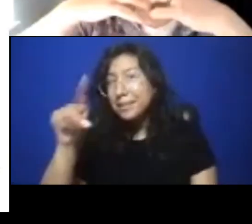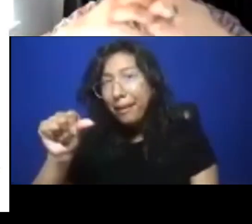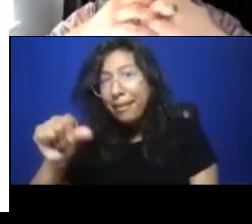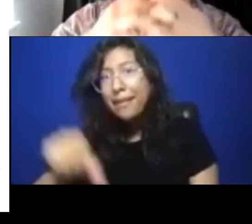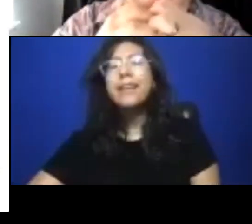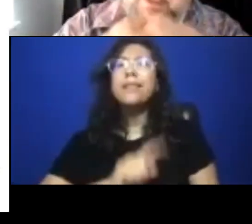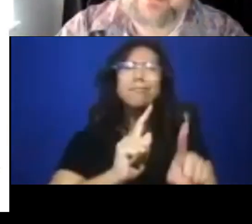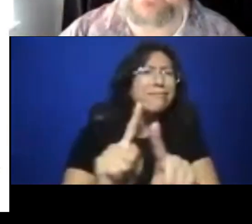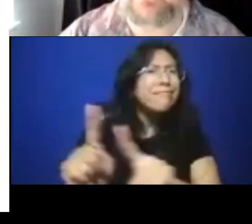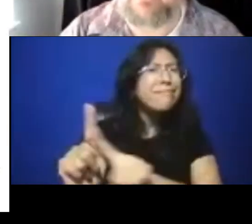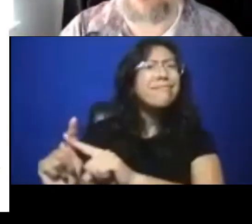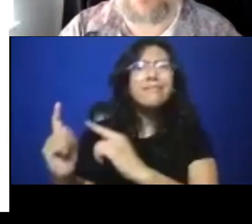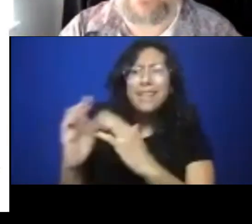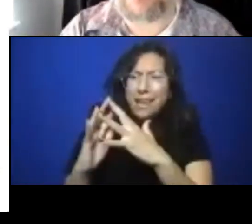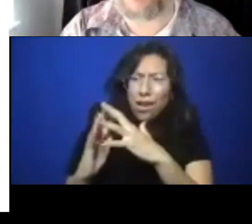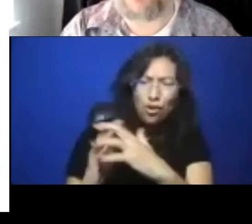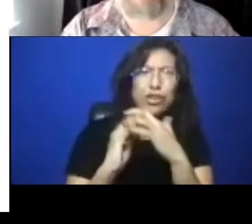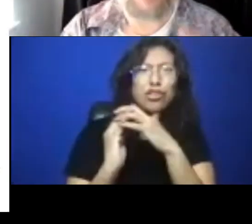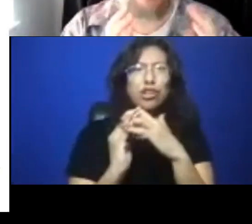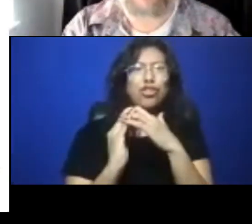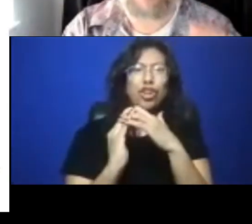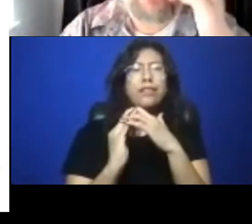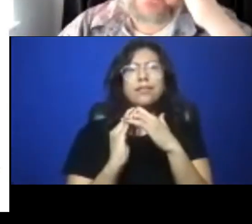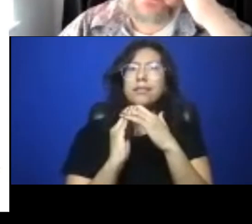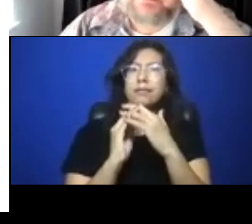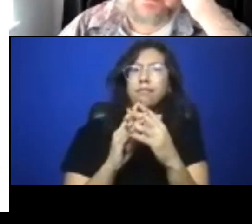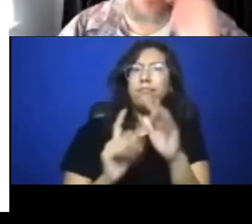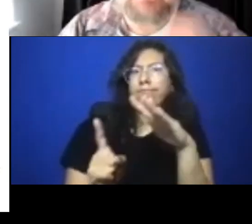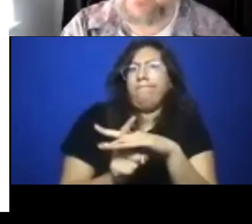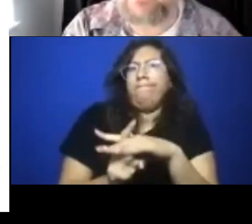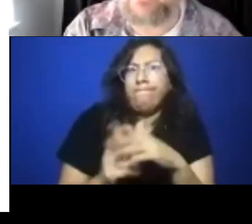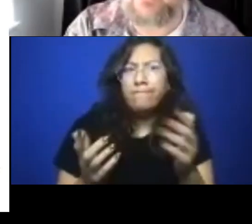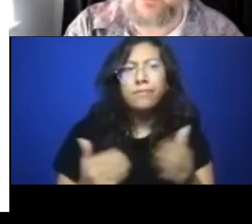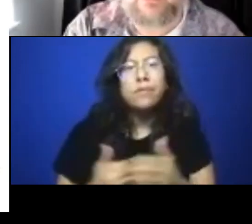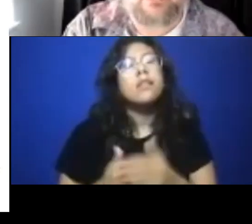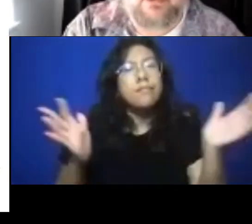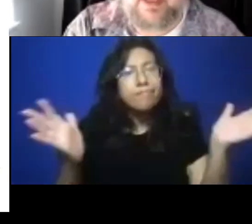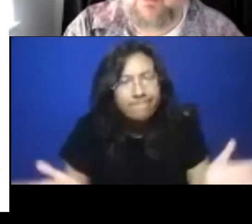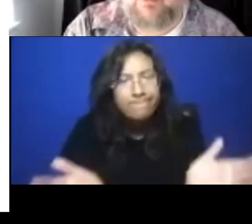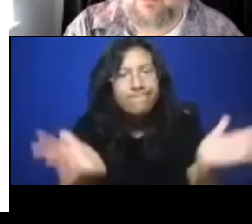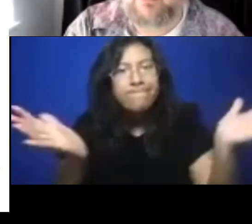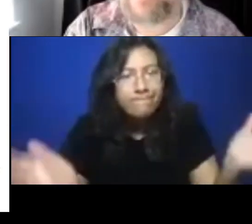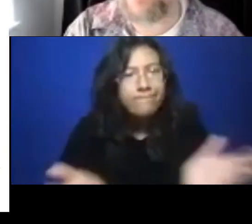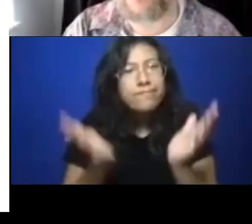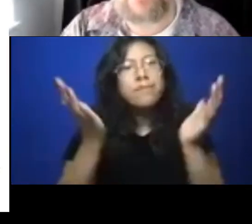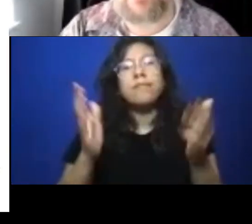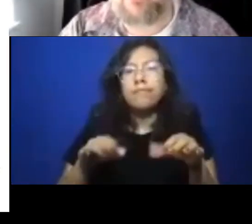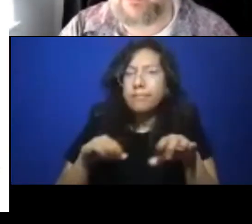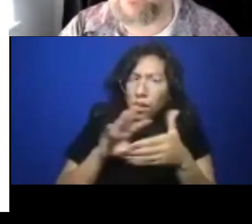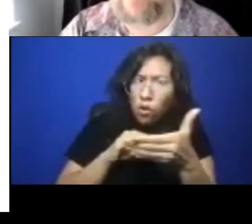where those intersections are at play. So encourage folks to continue learning more and to stay current.